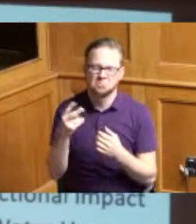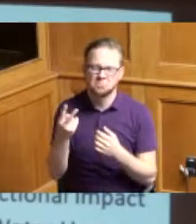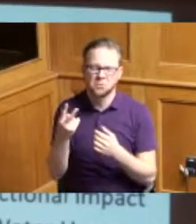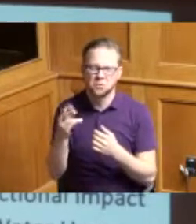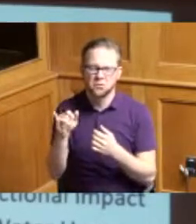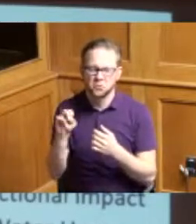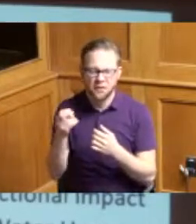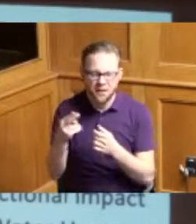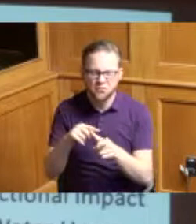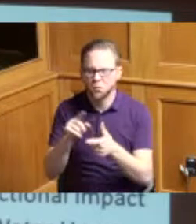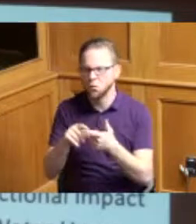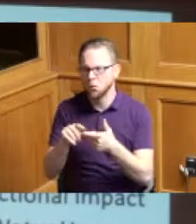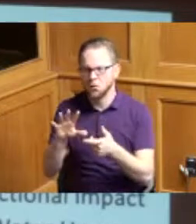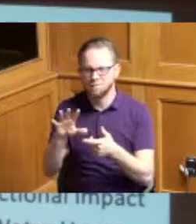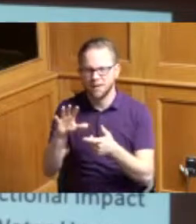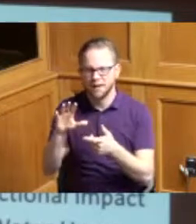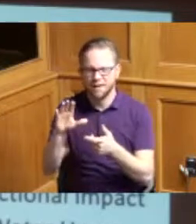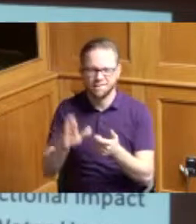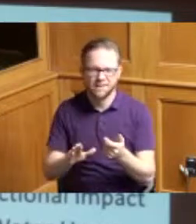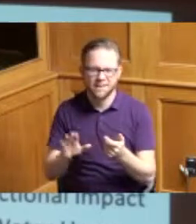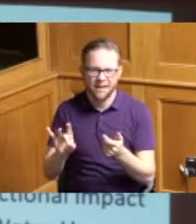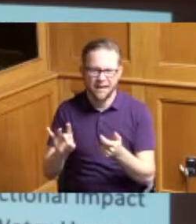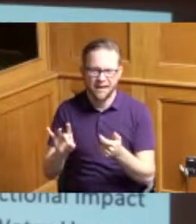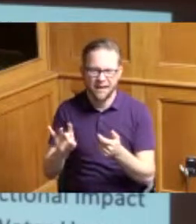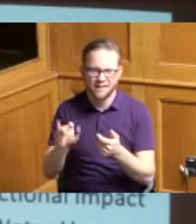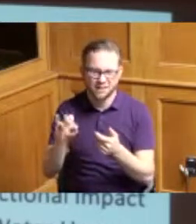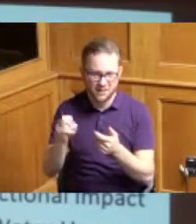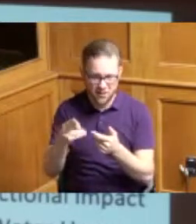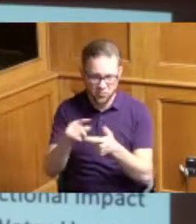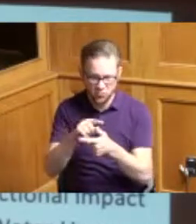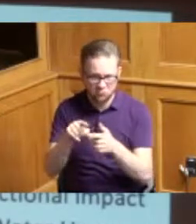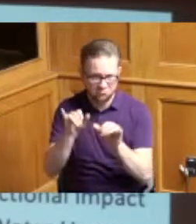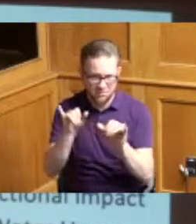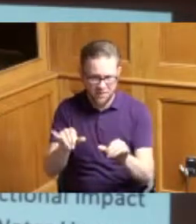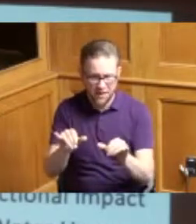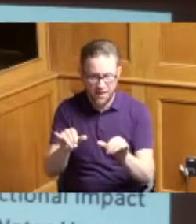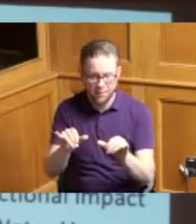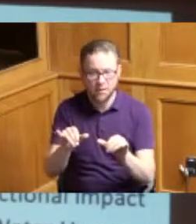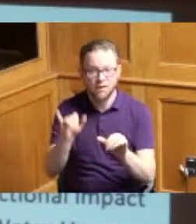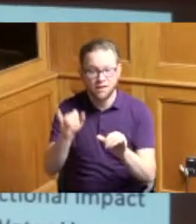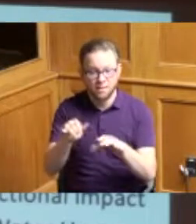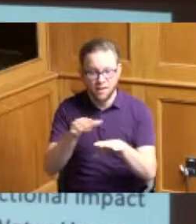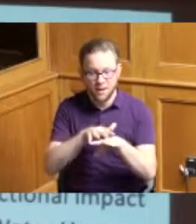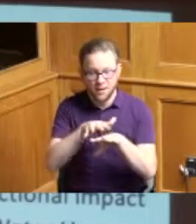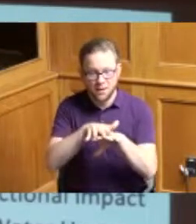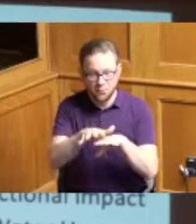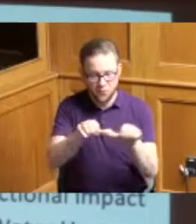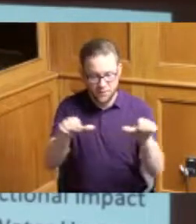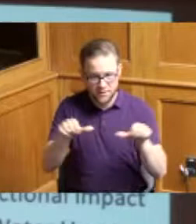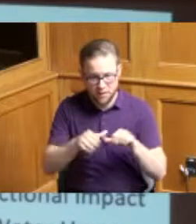and the same build volume as impervious area increases the benefit of the charge reduction